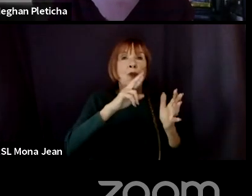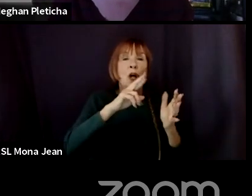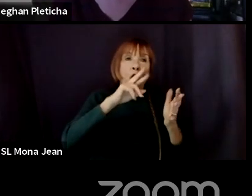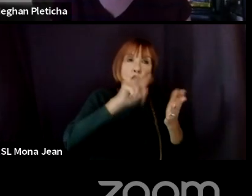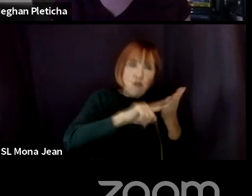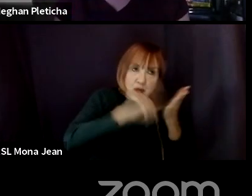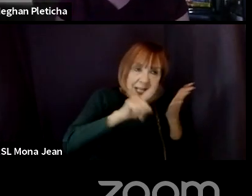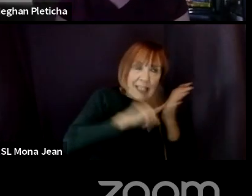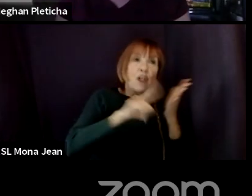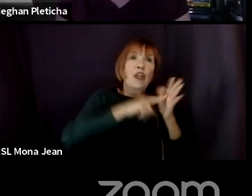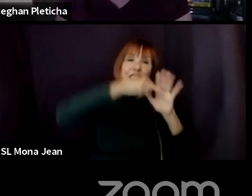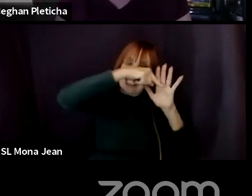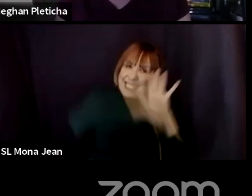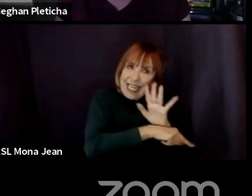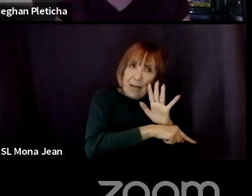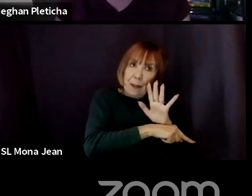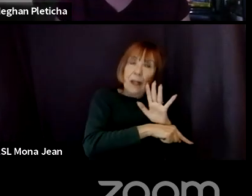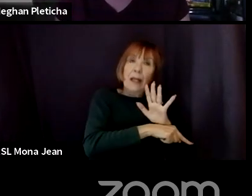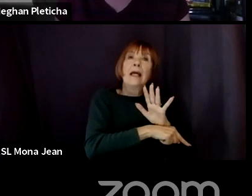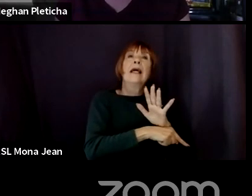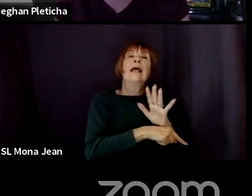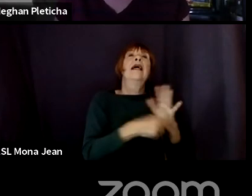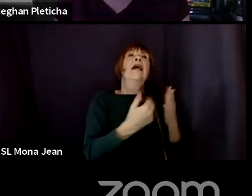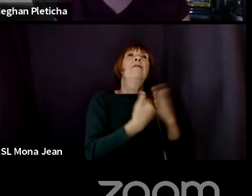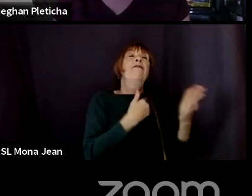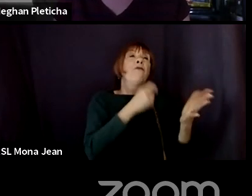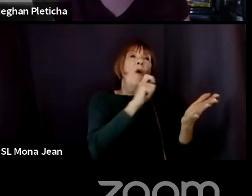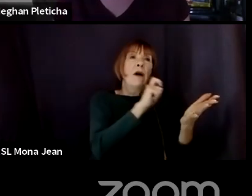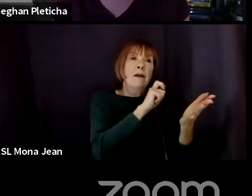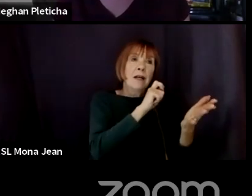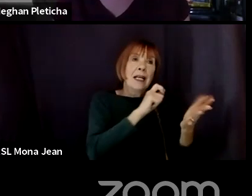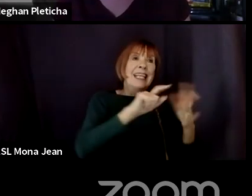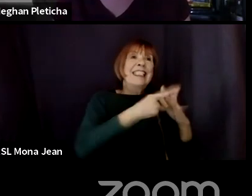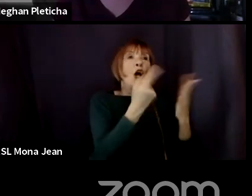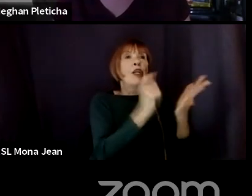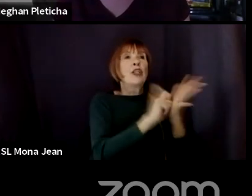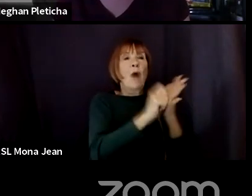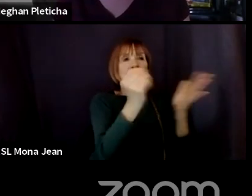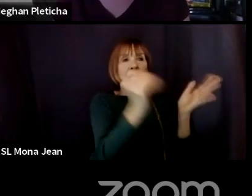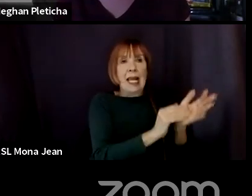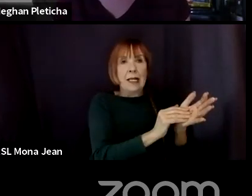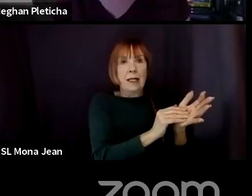after taking a beat, which is great advice. I feel like it's either,